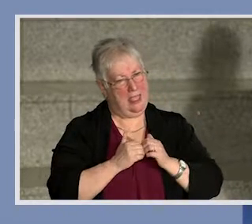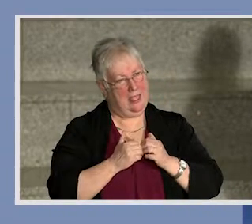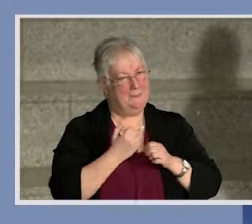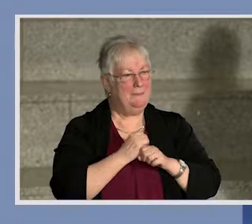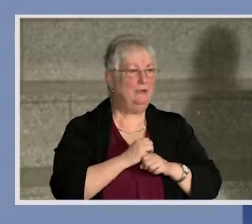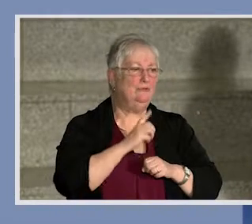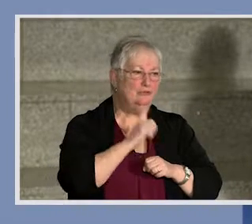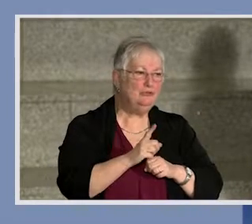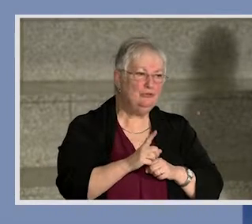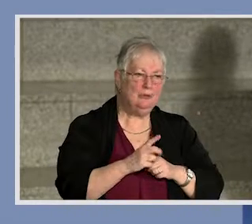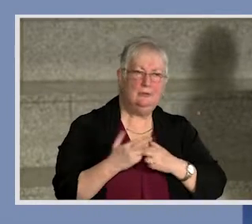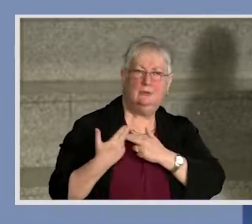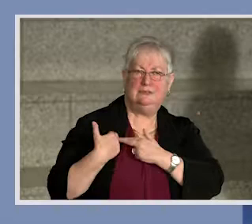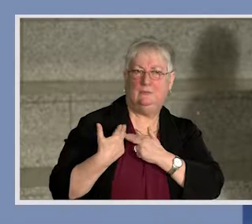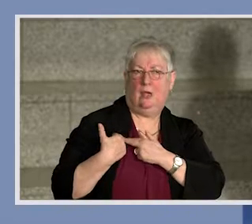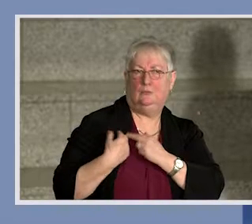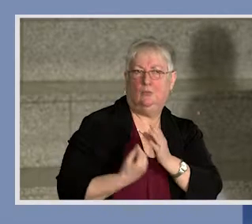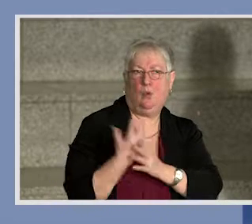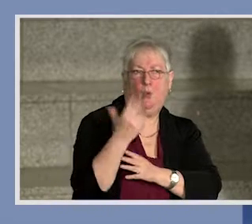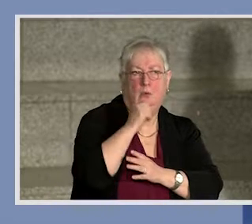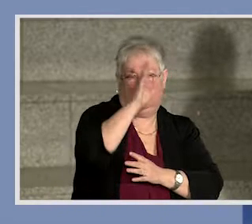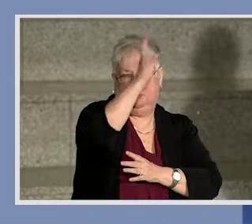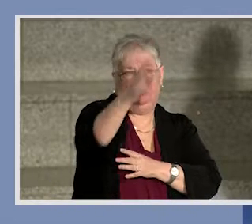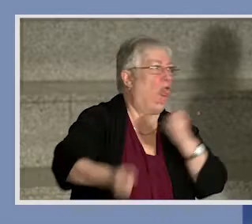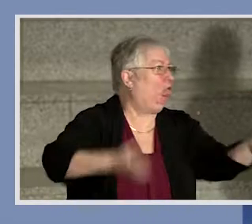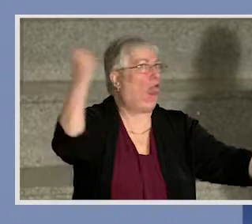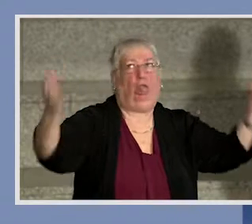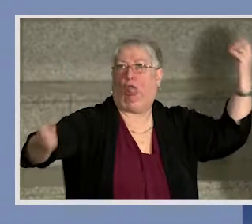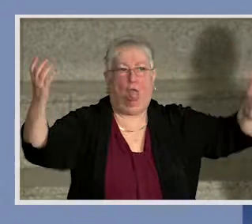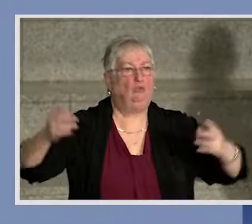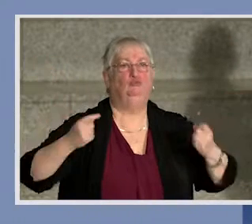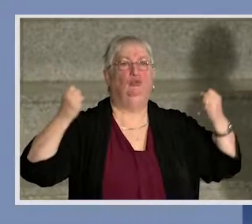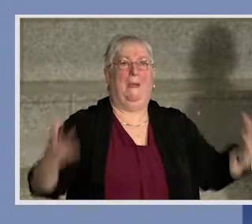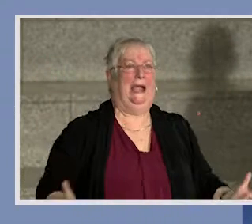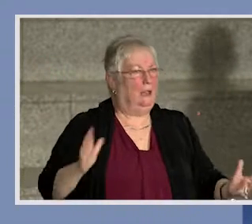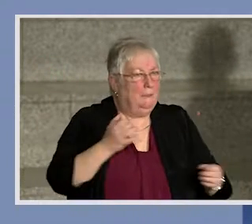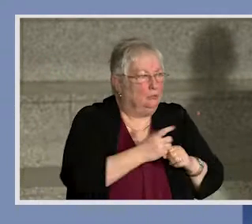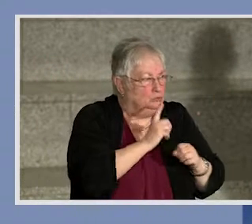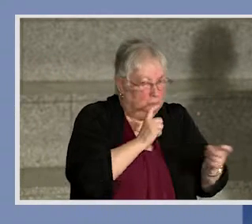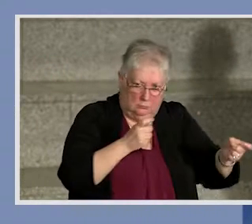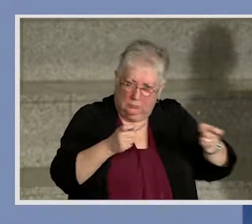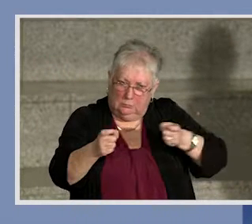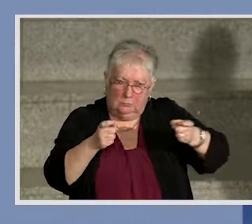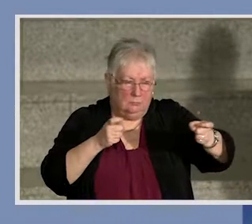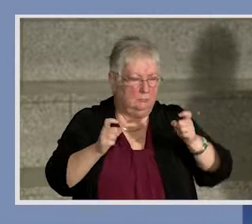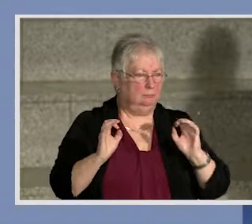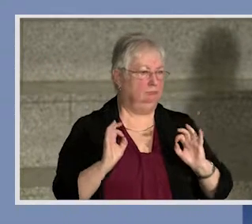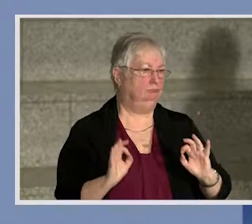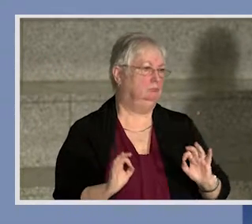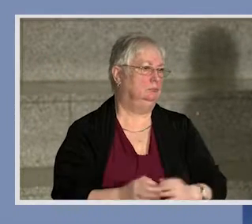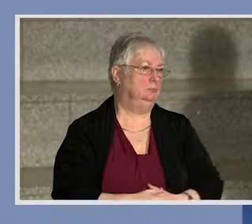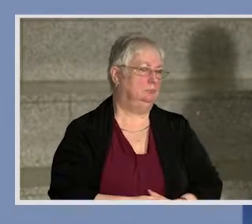INVESTMENTS IN SMALL AND LOCAL BUSINESSES, WORKFORCE DEVELOPMENT, THE ARTS AND THE SUPPORT OF TENANT RIGHTS.